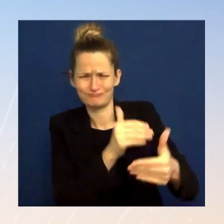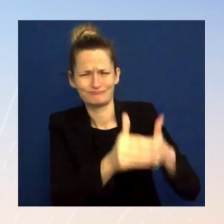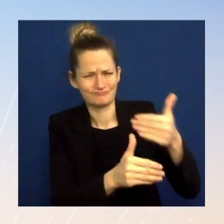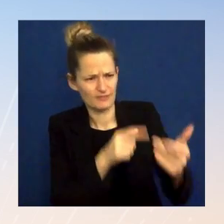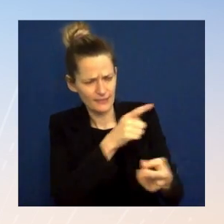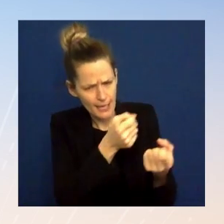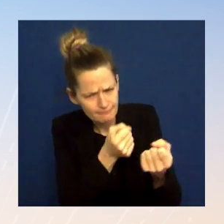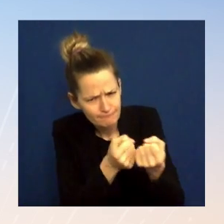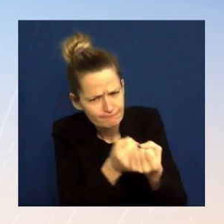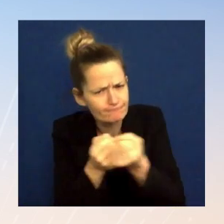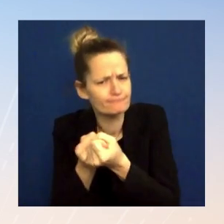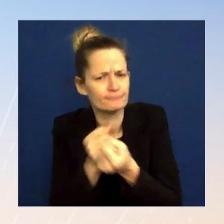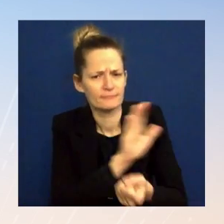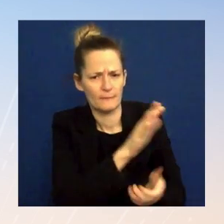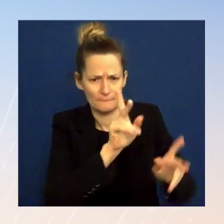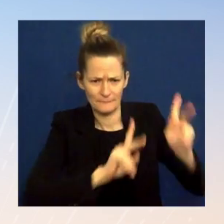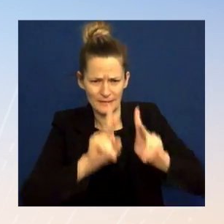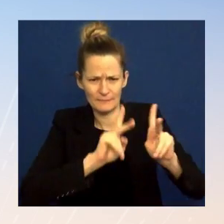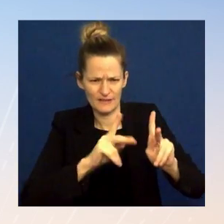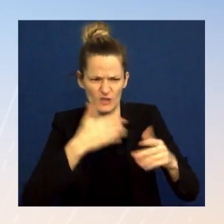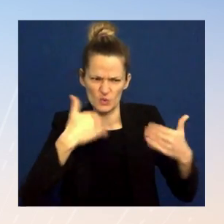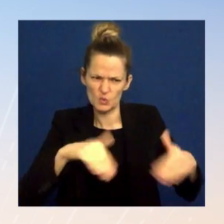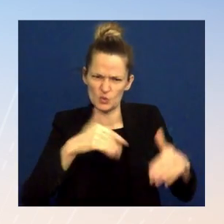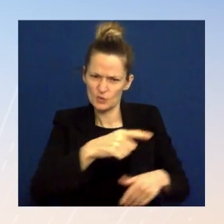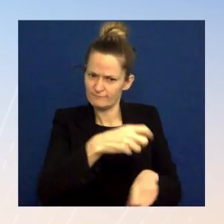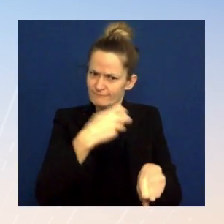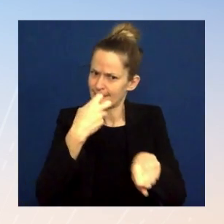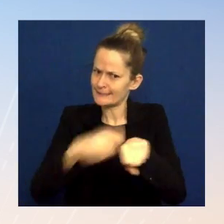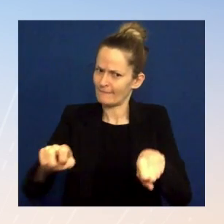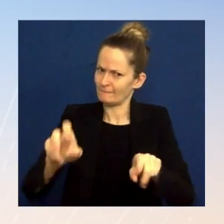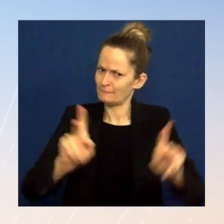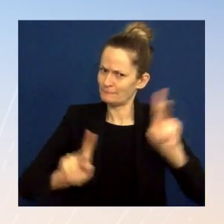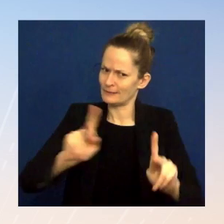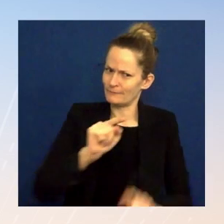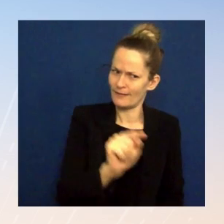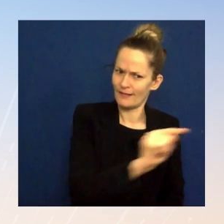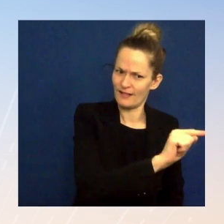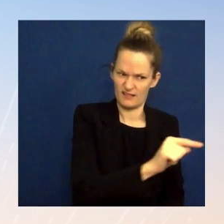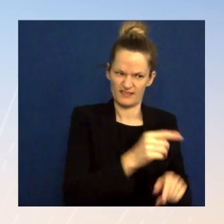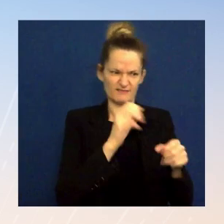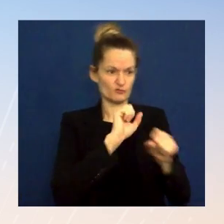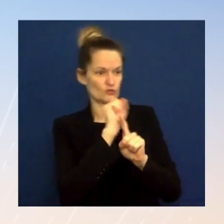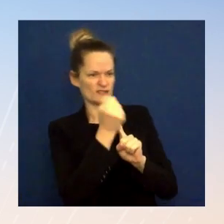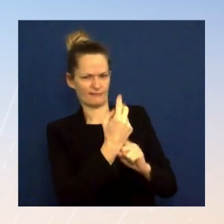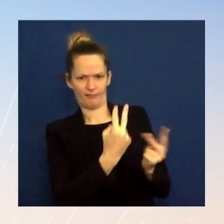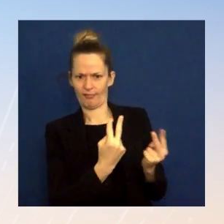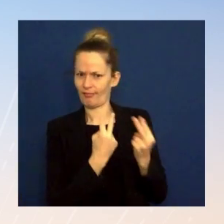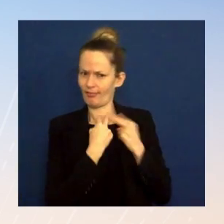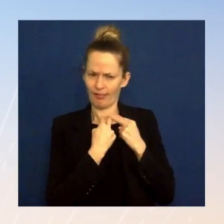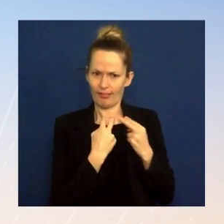find themselves in. We discussed broader diplomacy with the key countries in the region